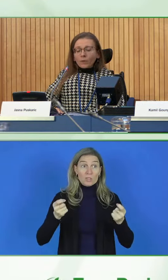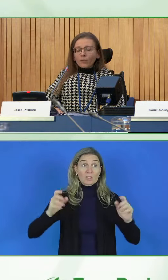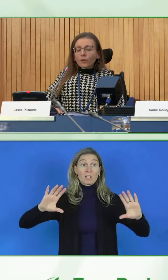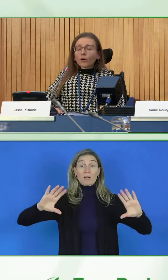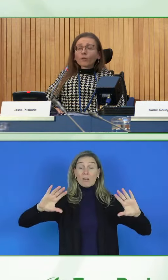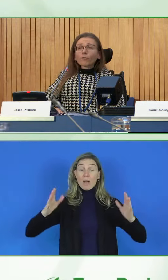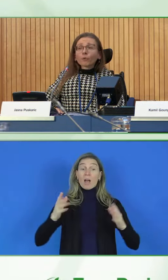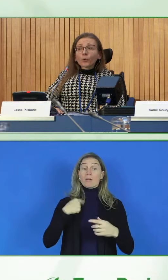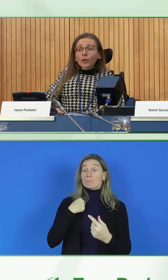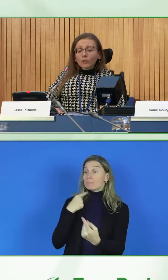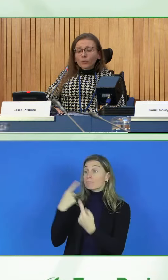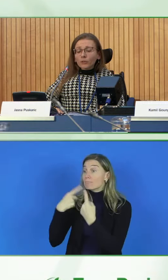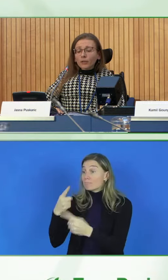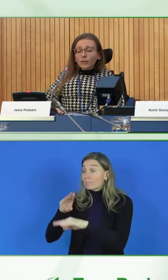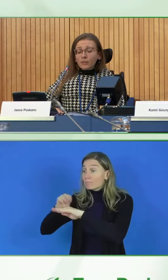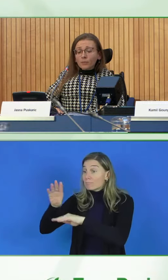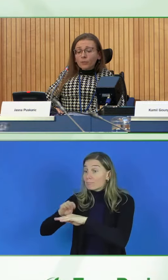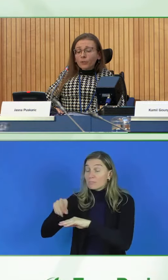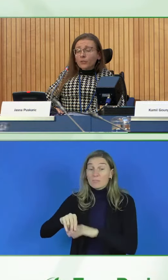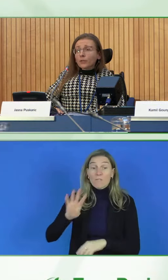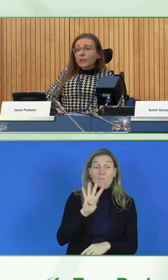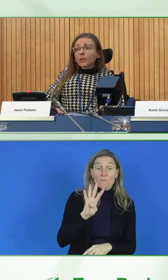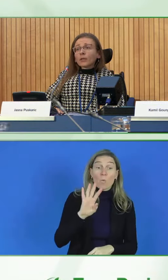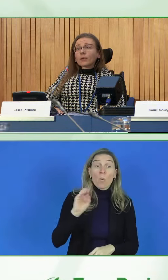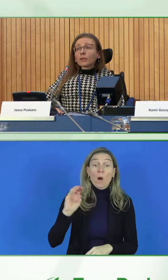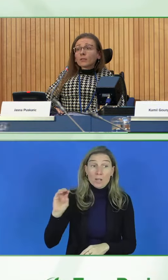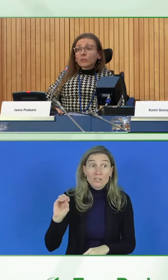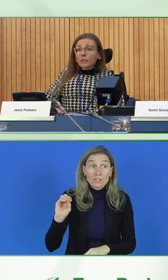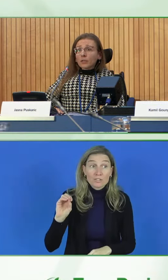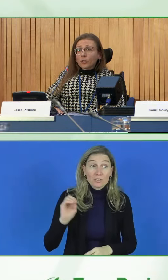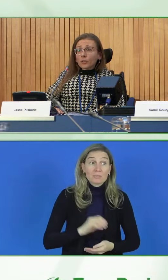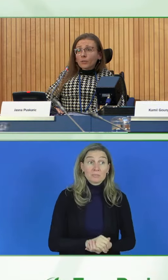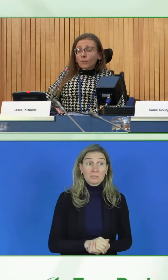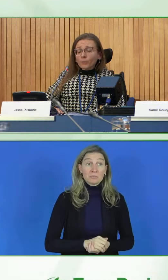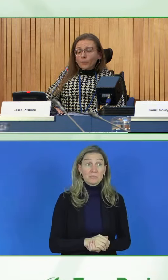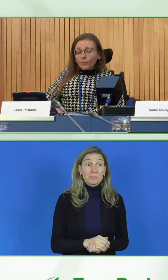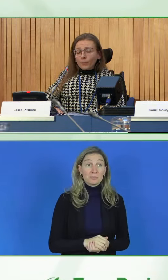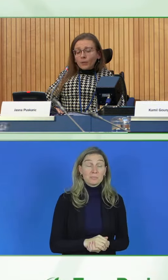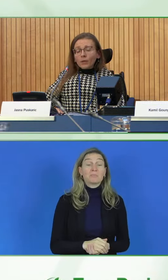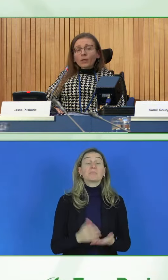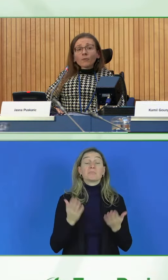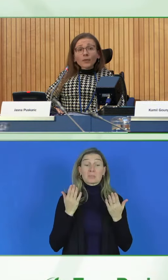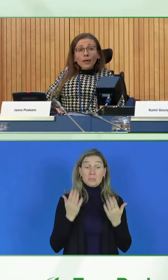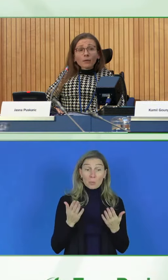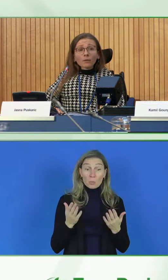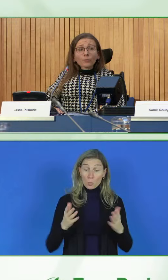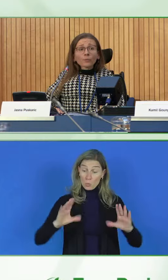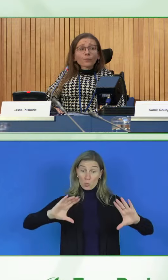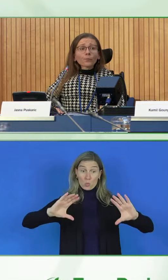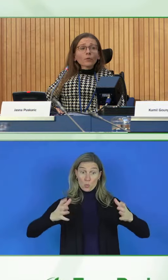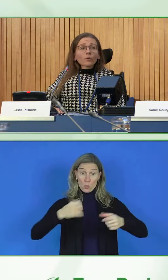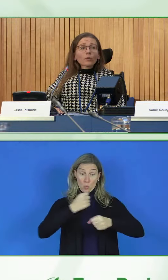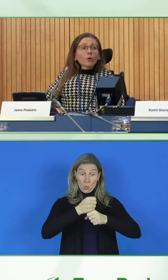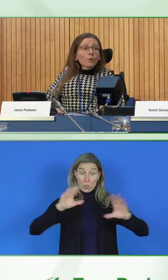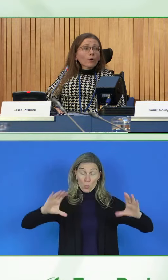There are 400 customers in consultation in Vienna, Lower